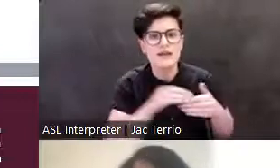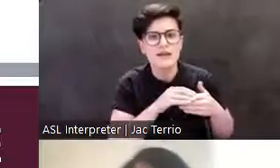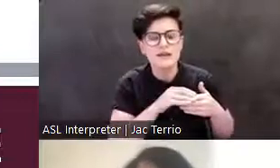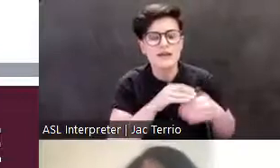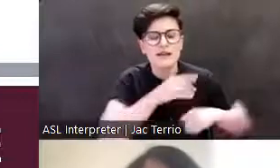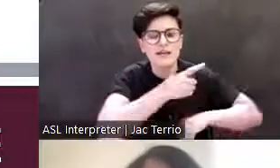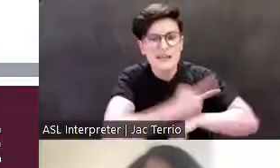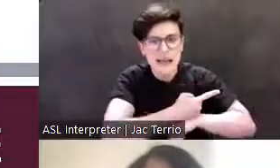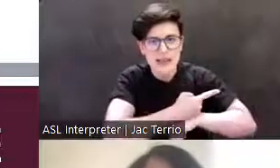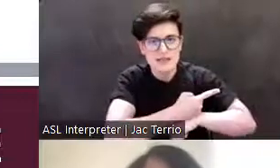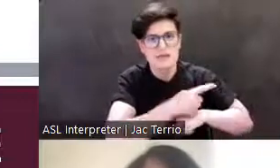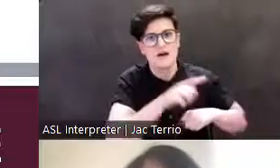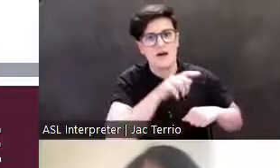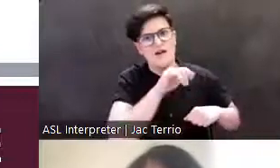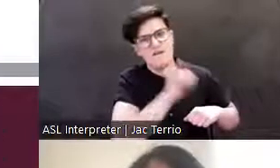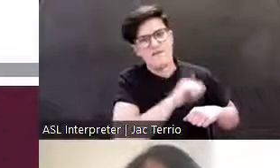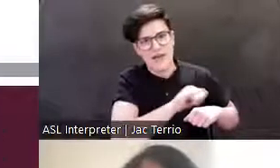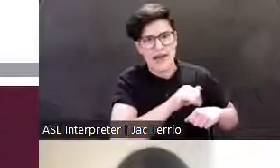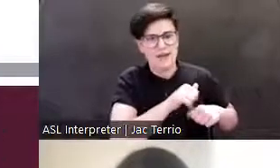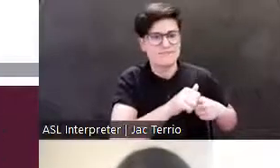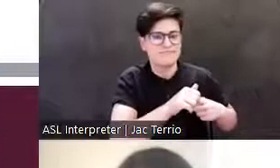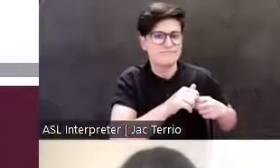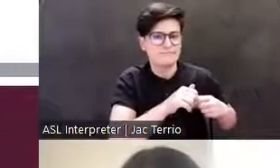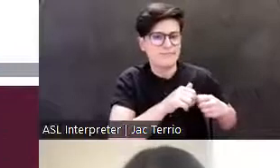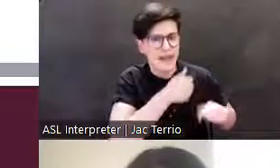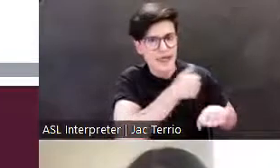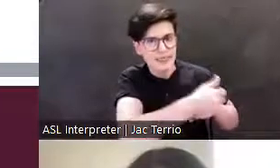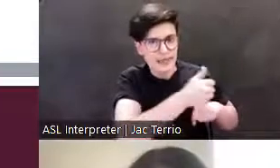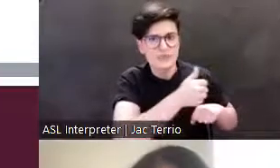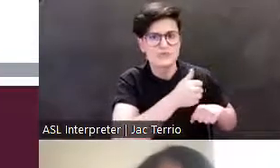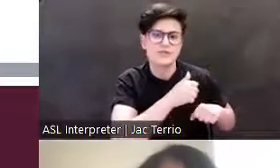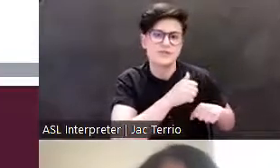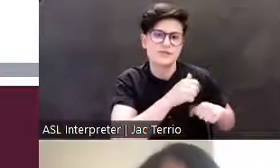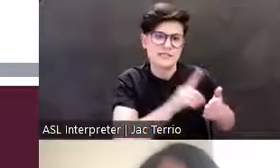________________________________________ Finally, this is the last slide.